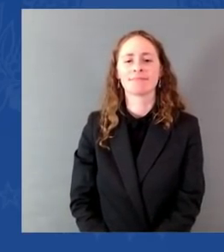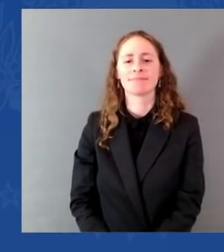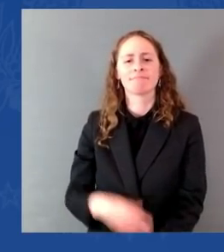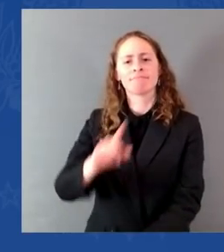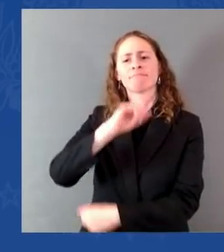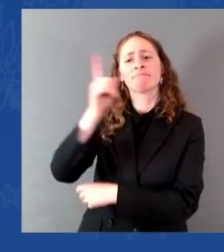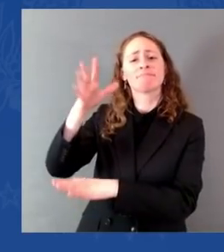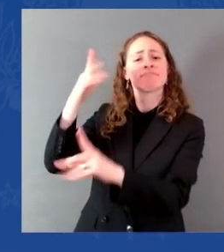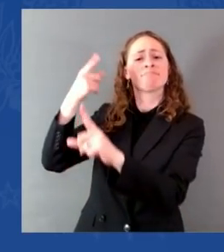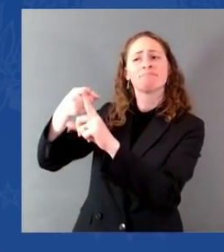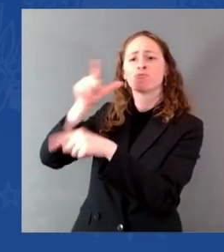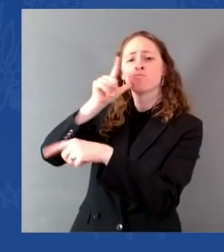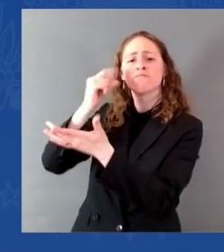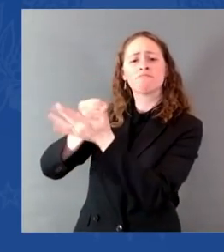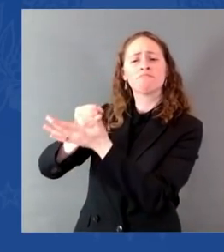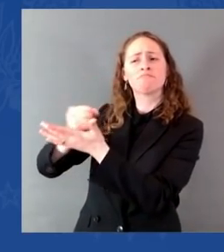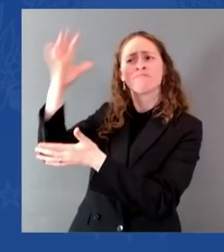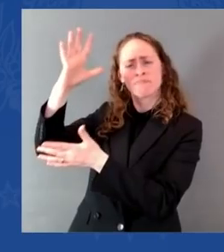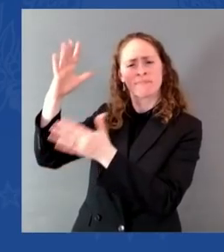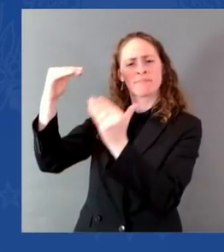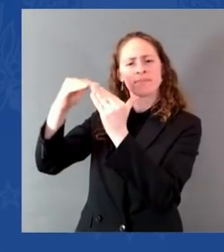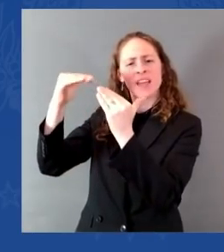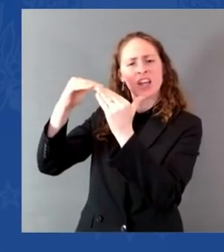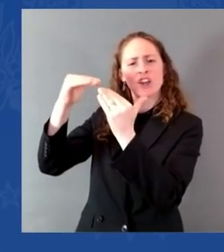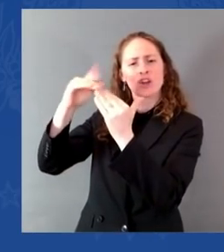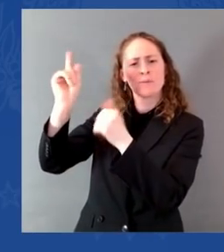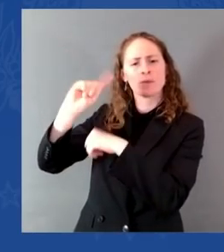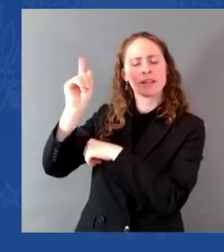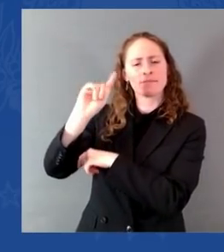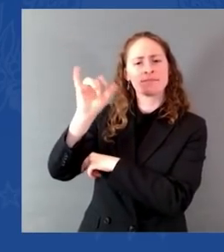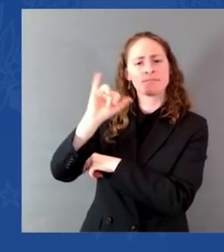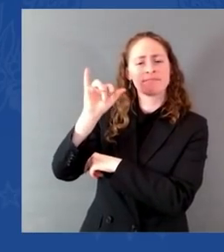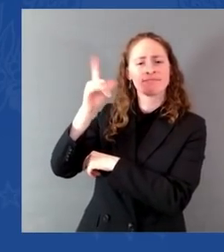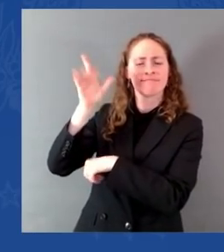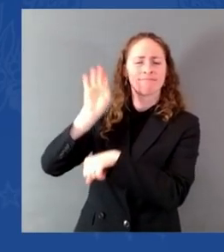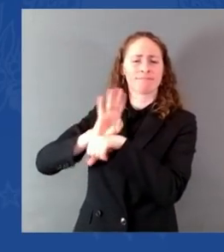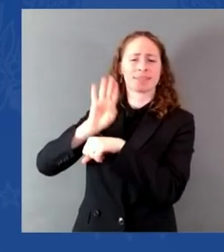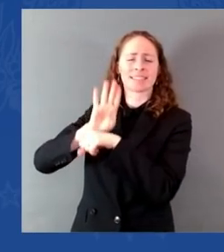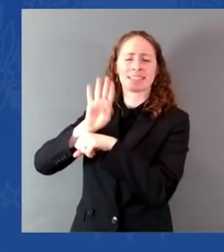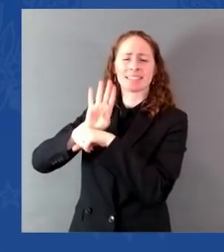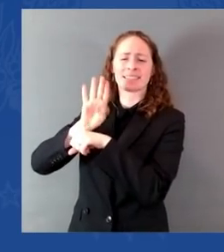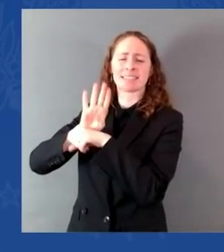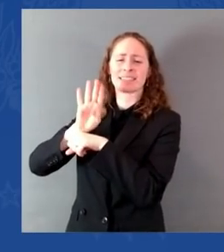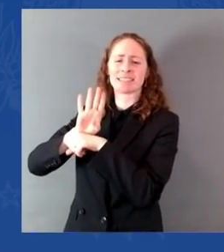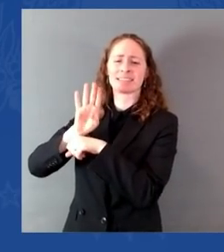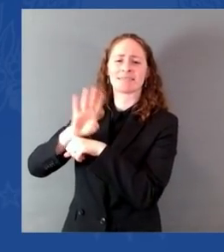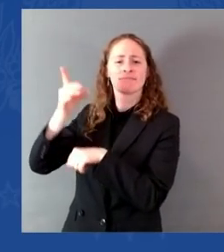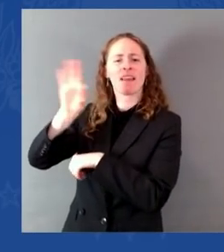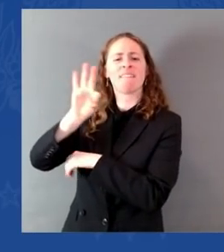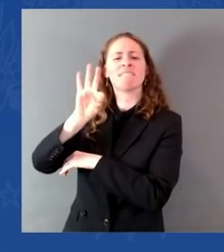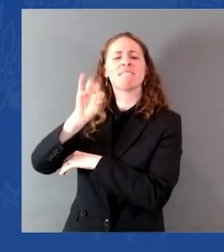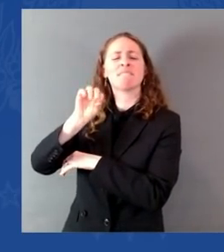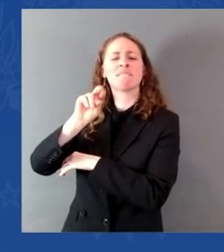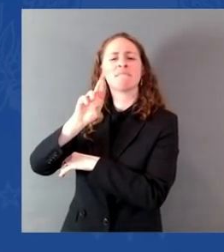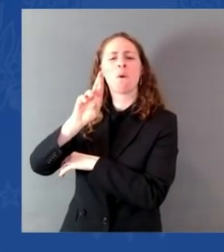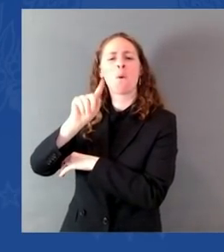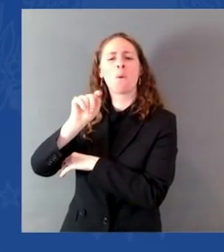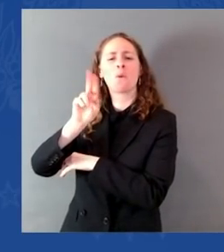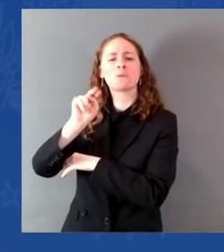in the last three years of the Fortune 500 that made $40 billion that didn't pay